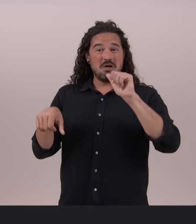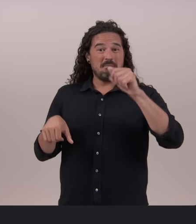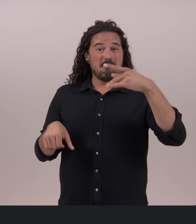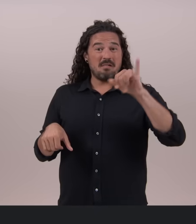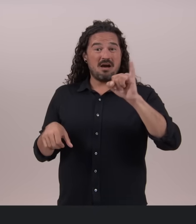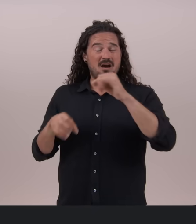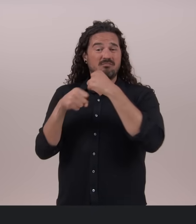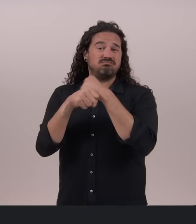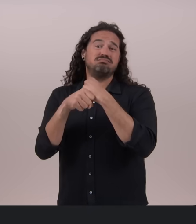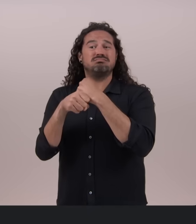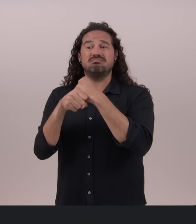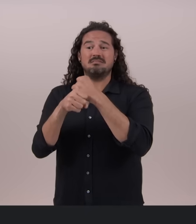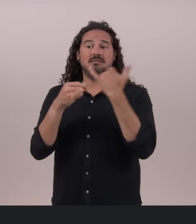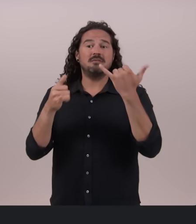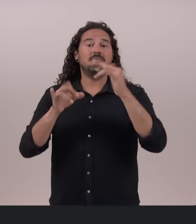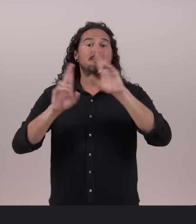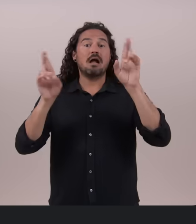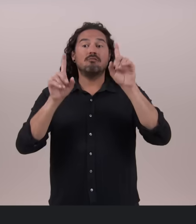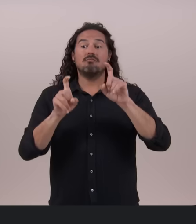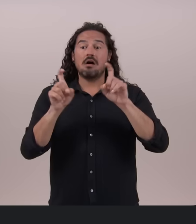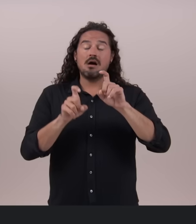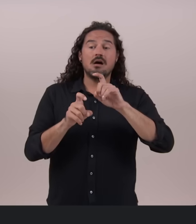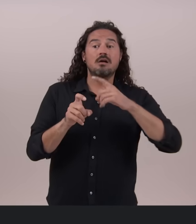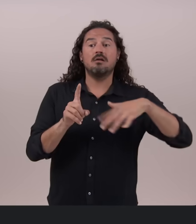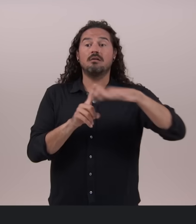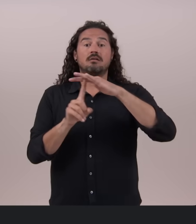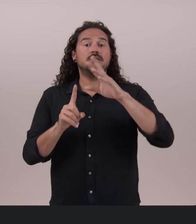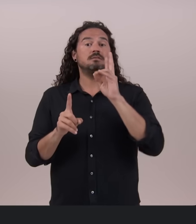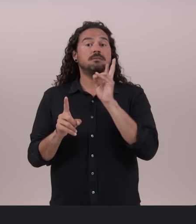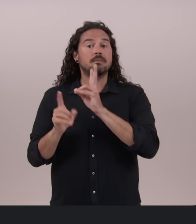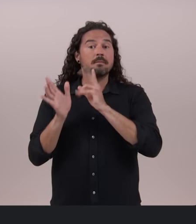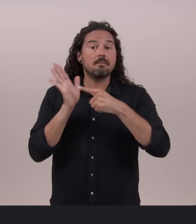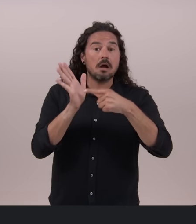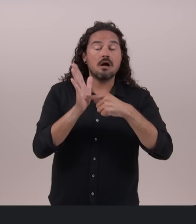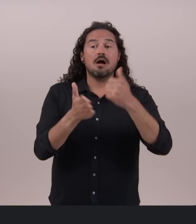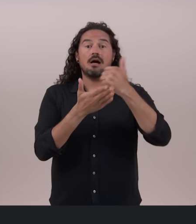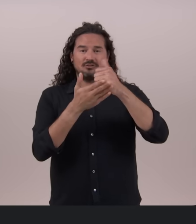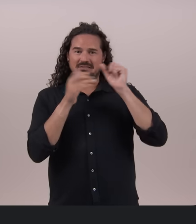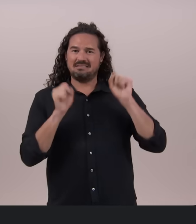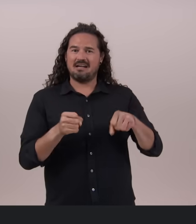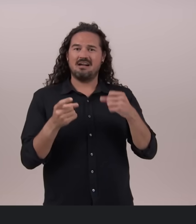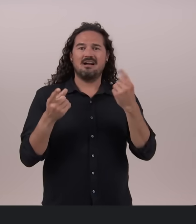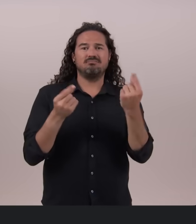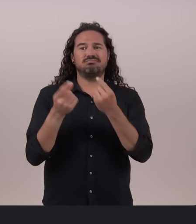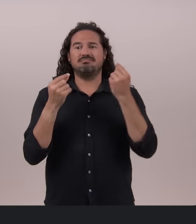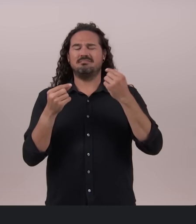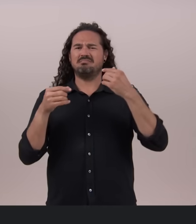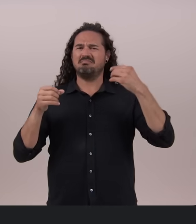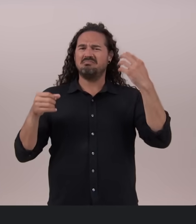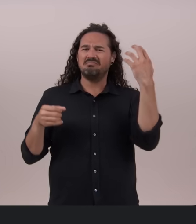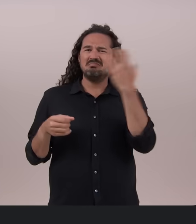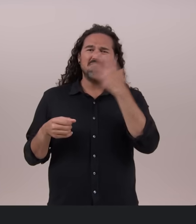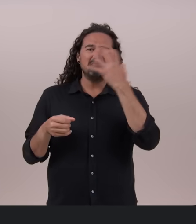and agents can do, but the real magic begins when you bring this to real apps and to show you that magic, here's Paige.